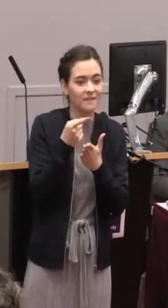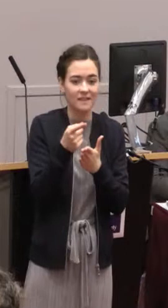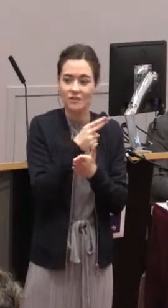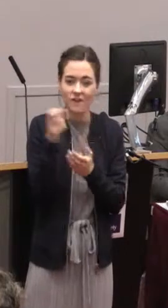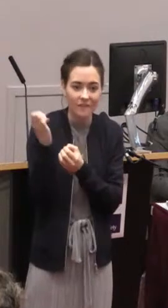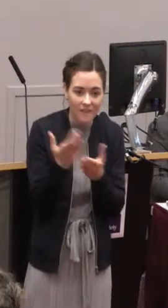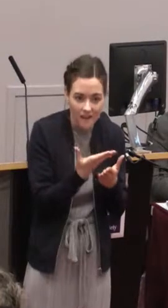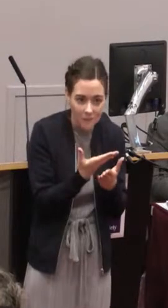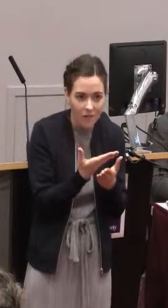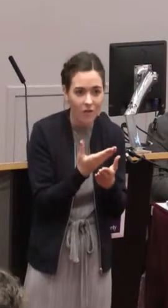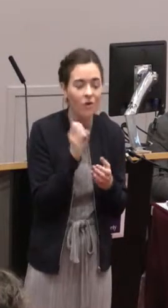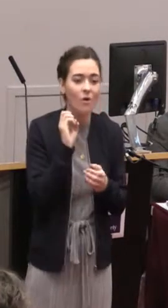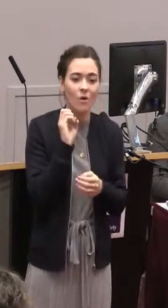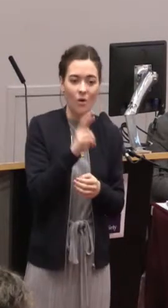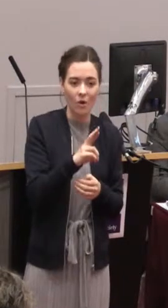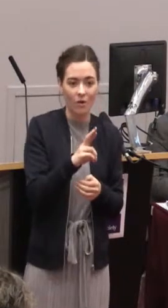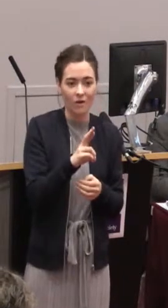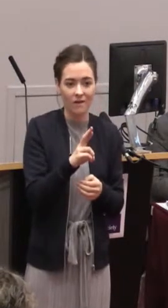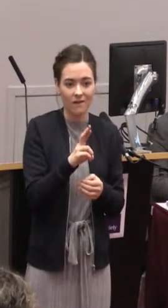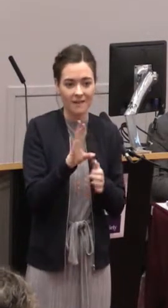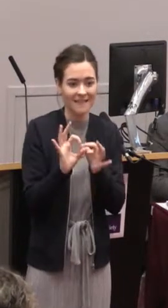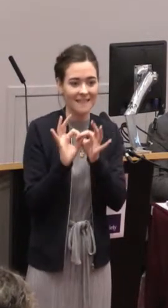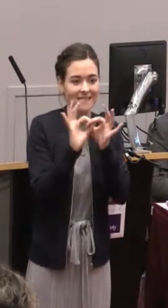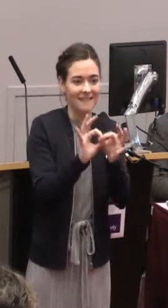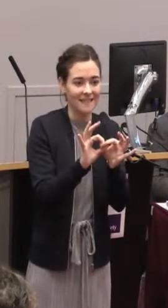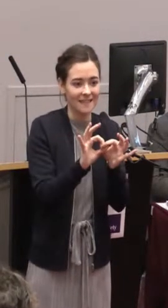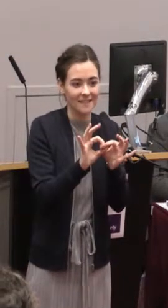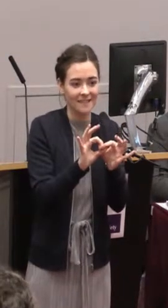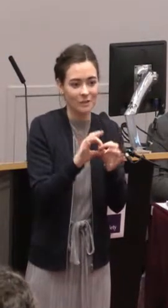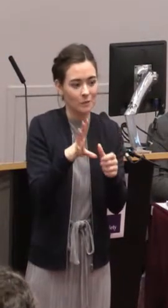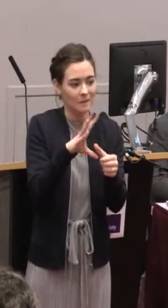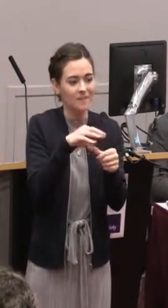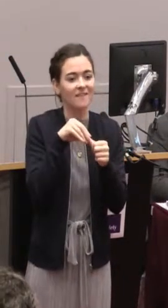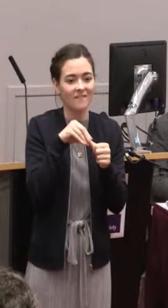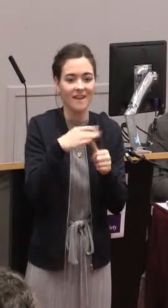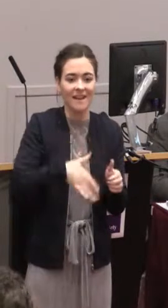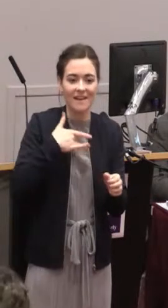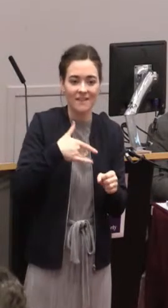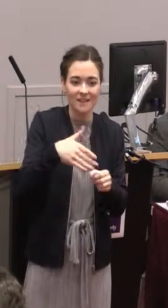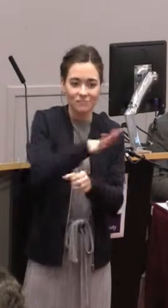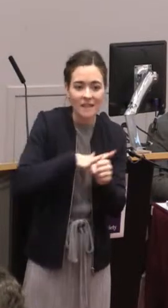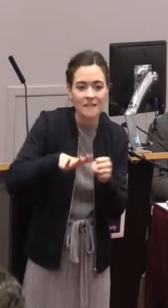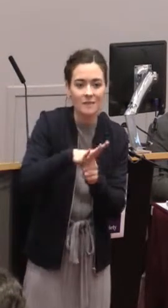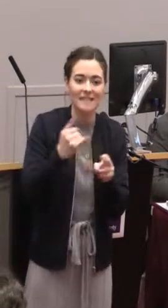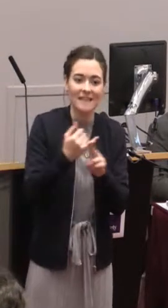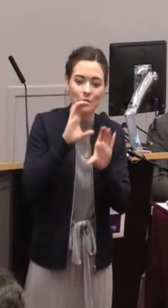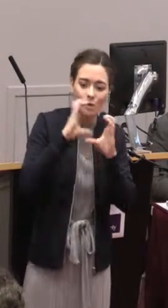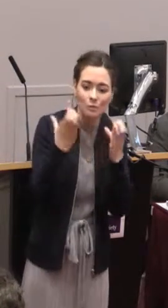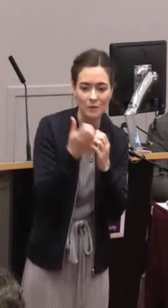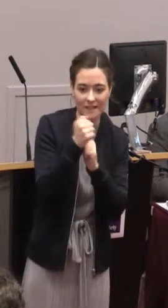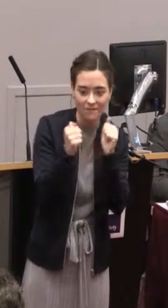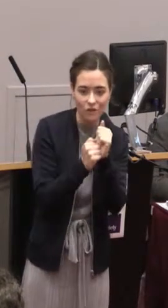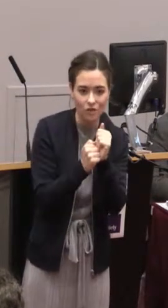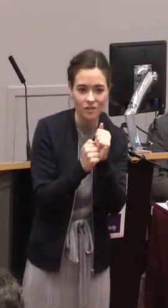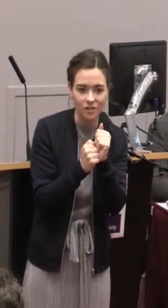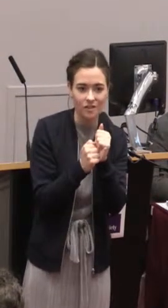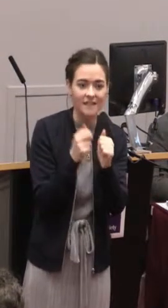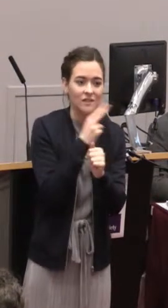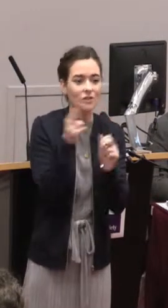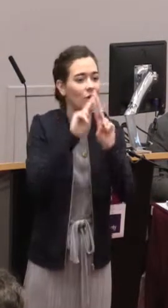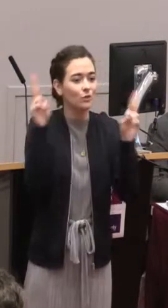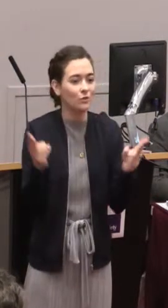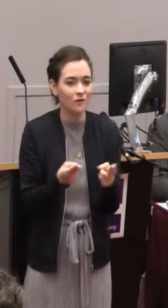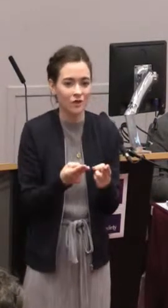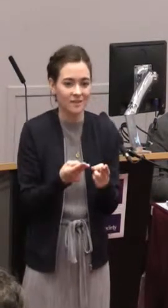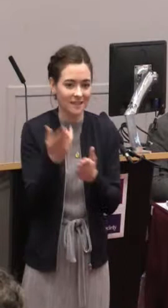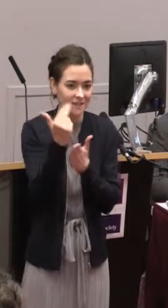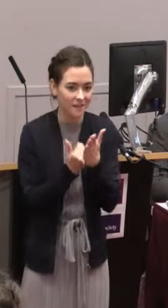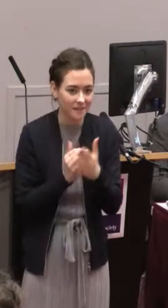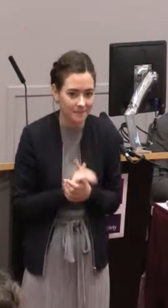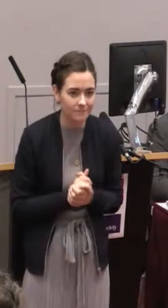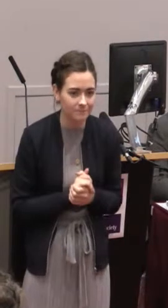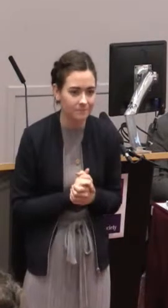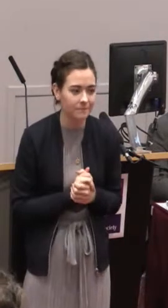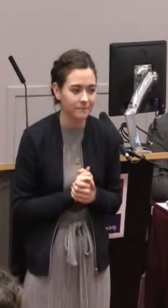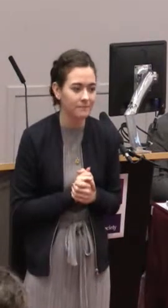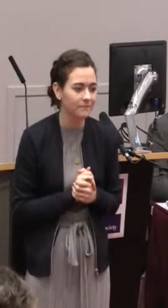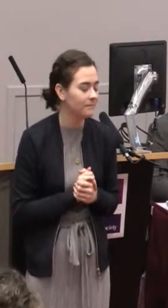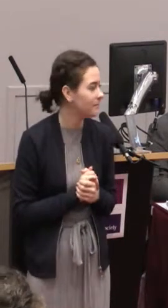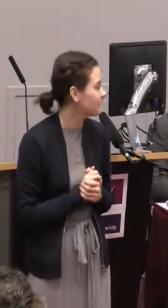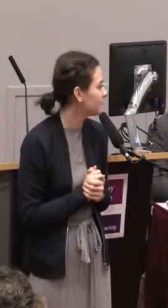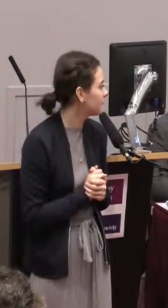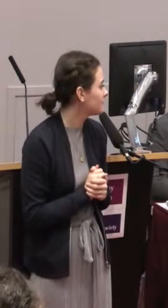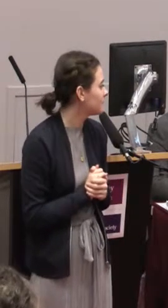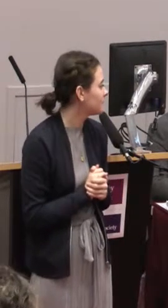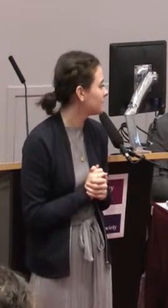Many of the time, they have been tied to community infrastructure is not universally designed.